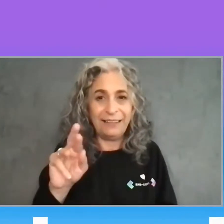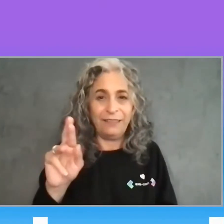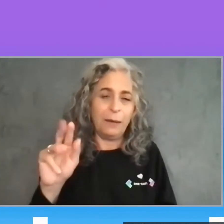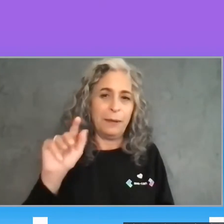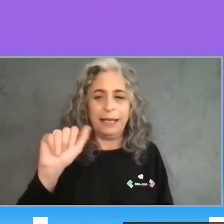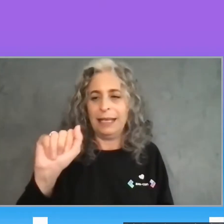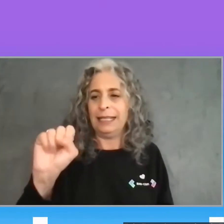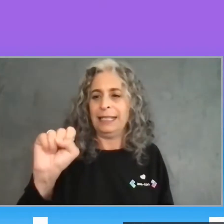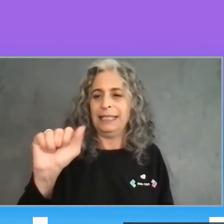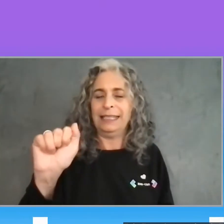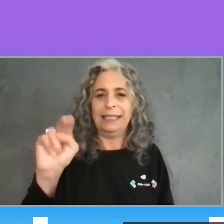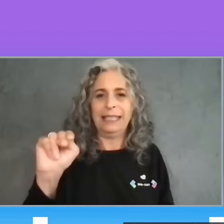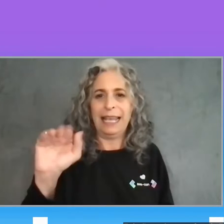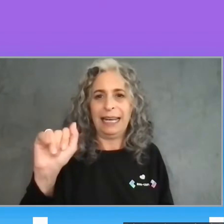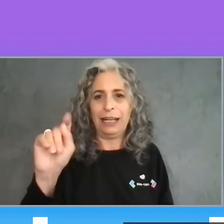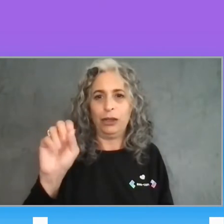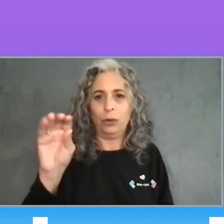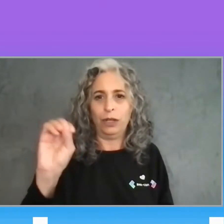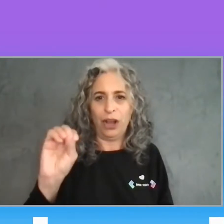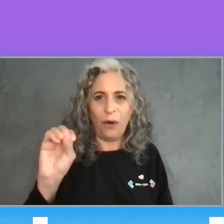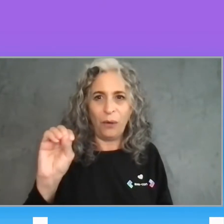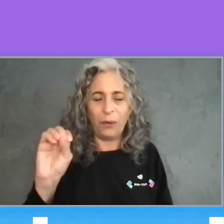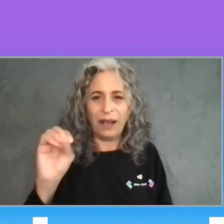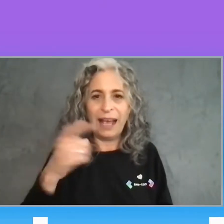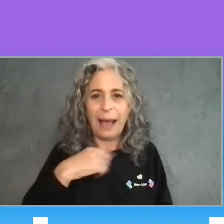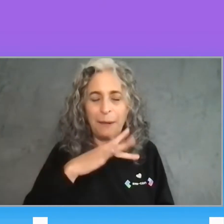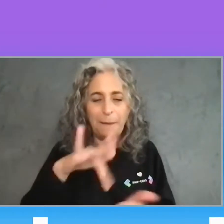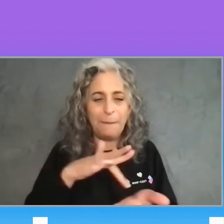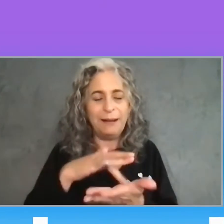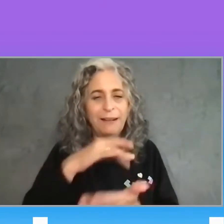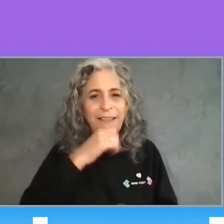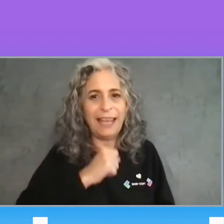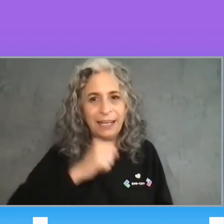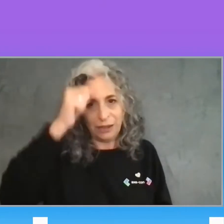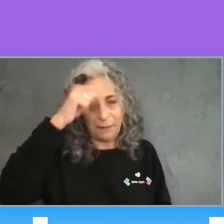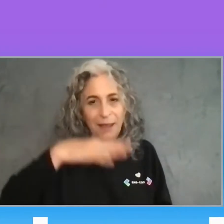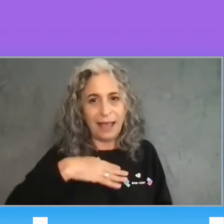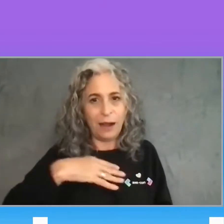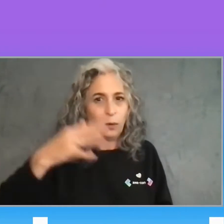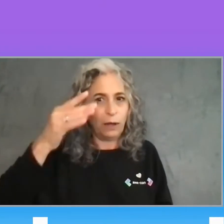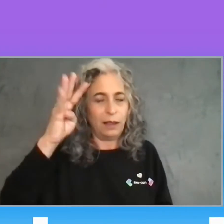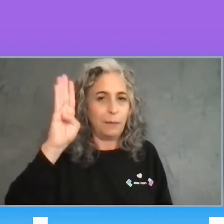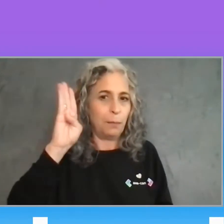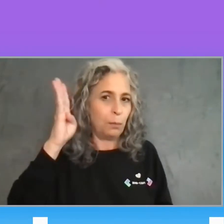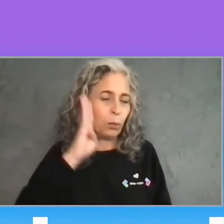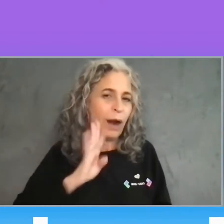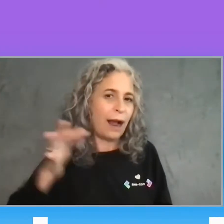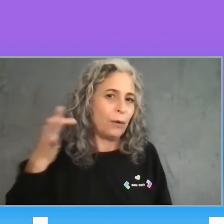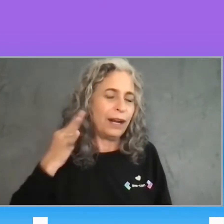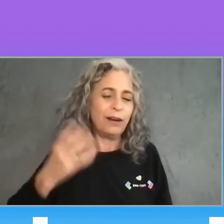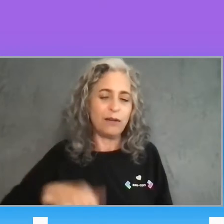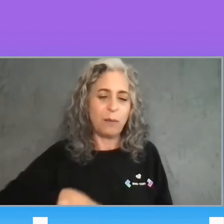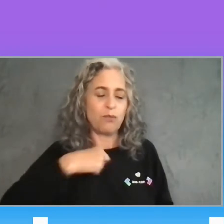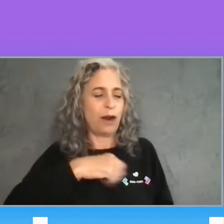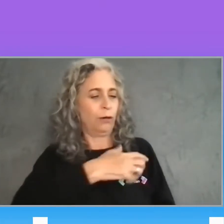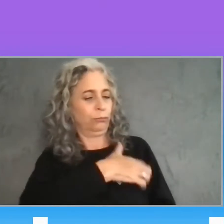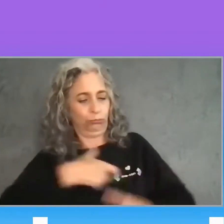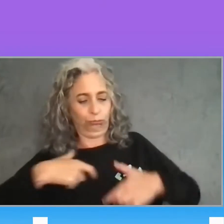San Antonio. I am a middle aged male with dark brown hair, and